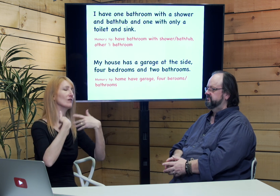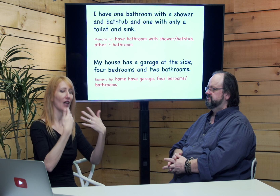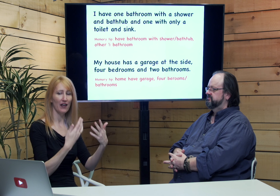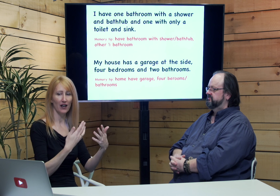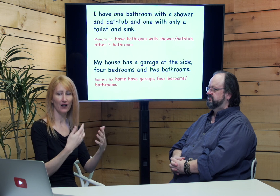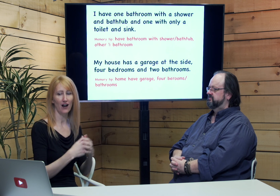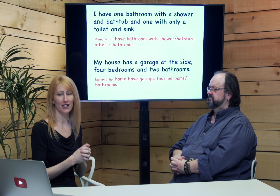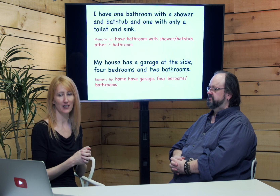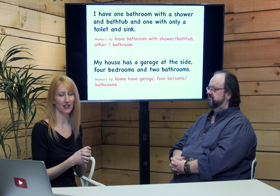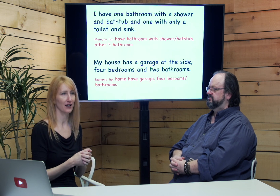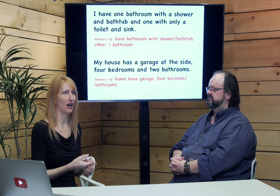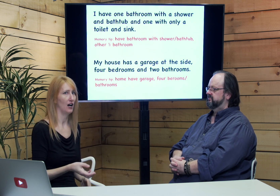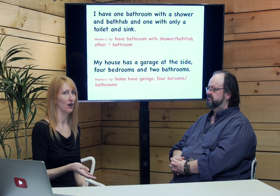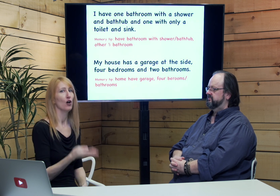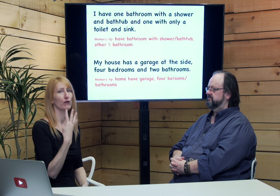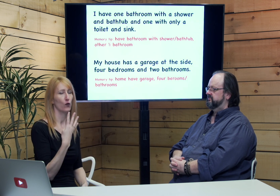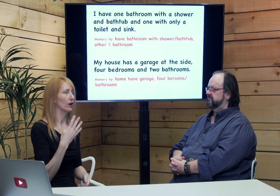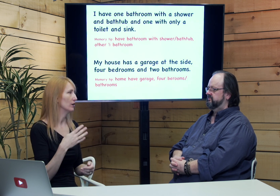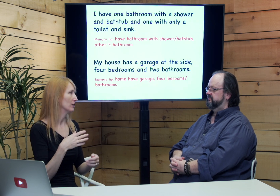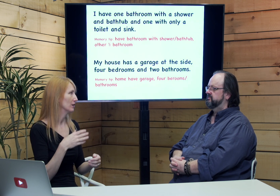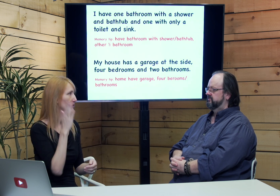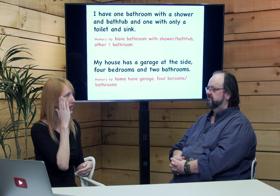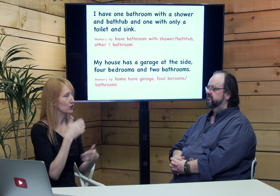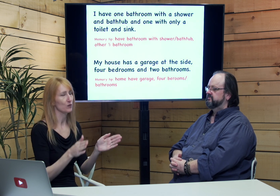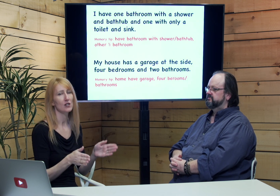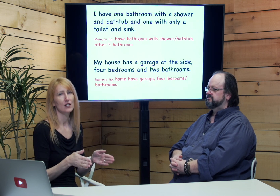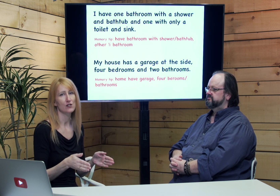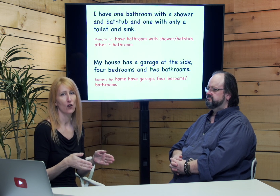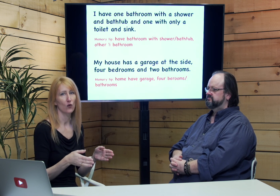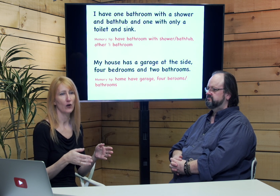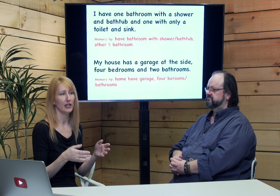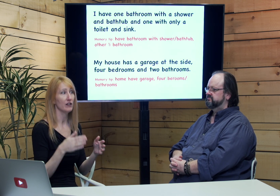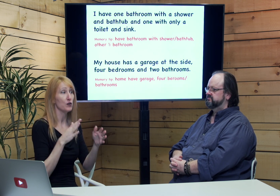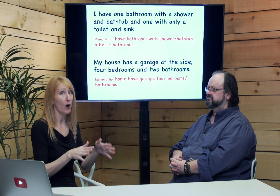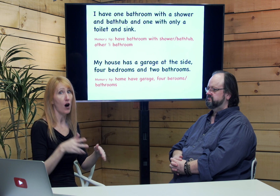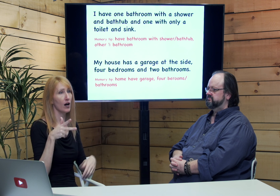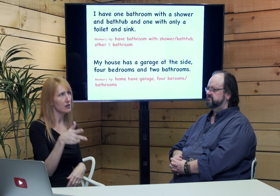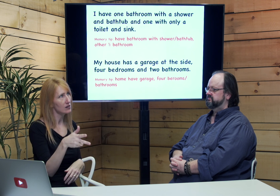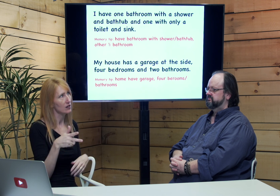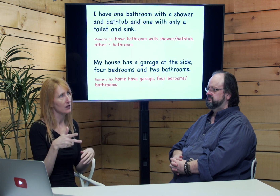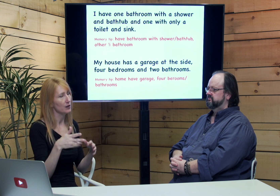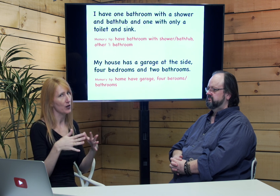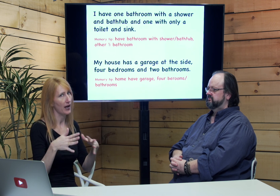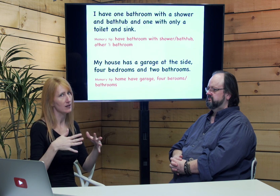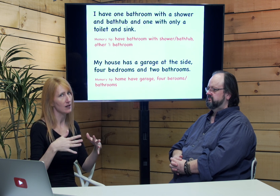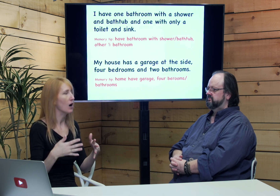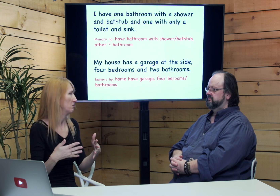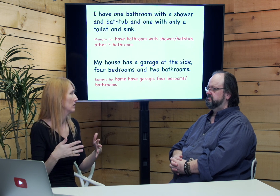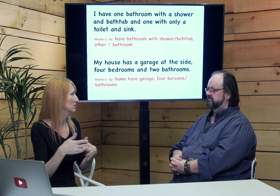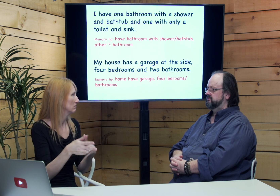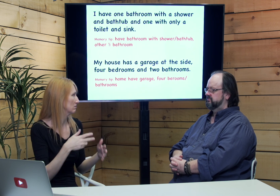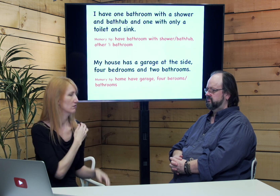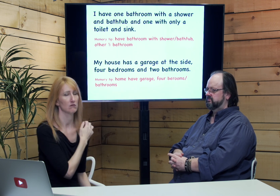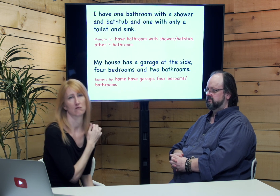And then, I did 'four bedrooms' so, even if you pause, keep your hands up.